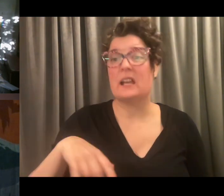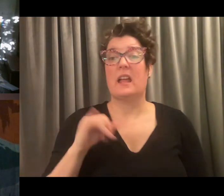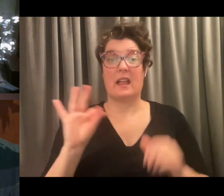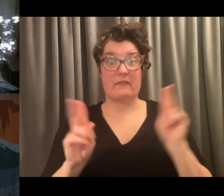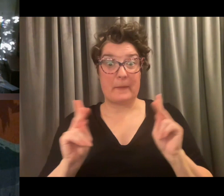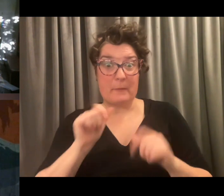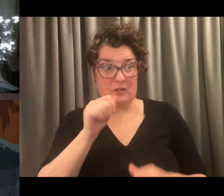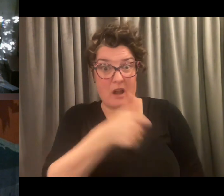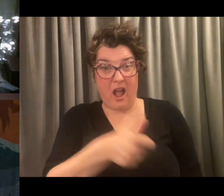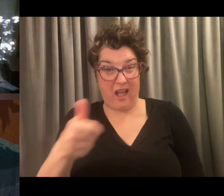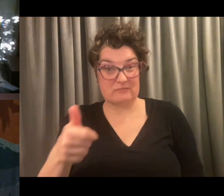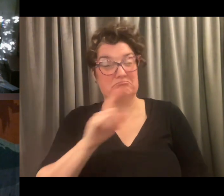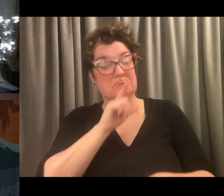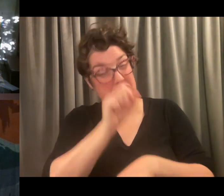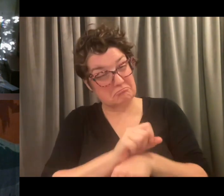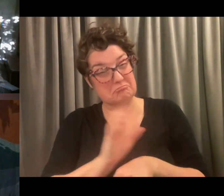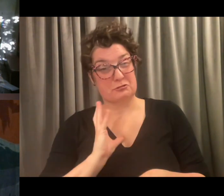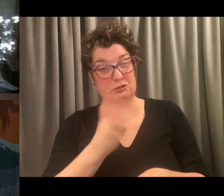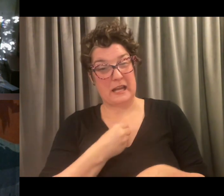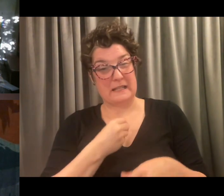Um, it's, that stuff is all hard enough.